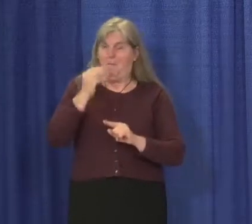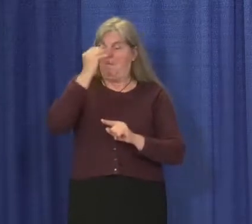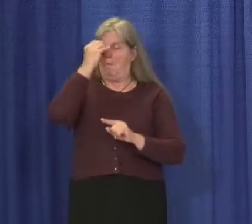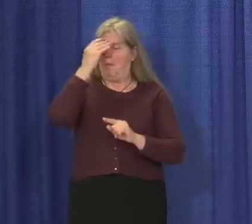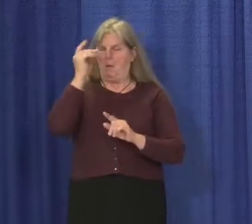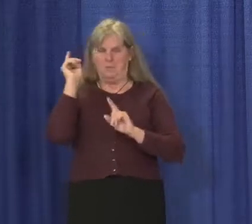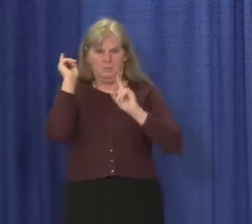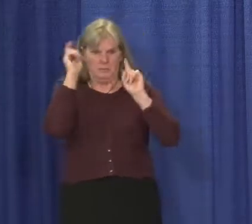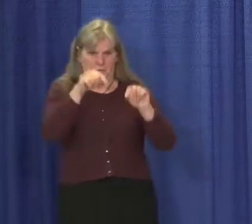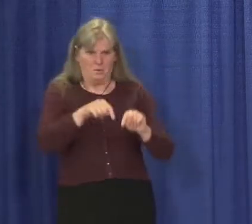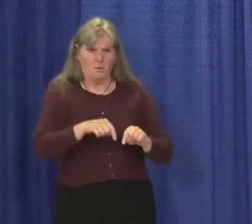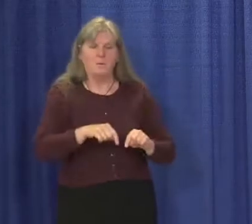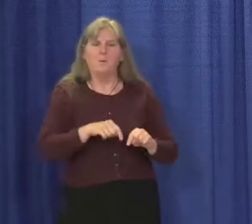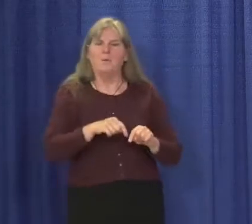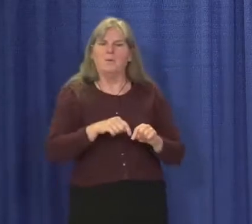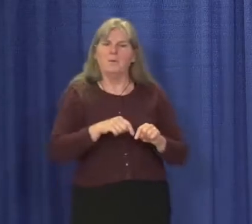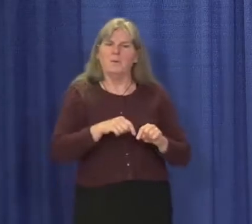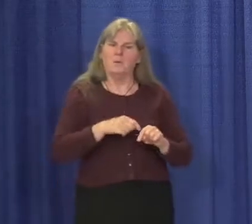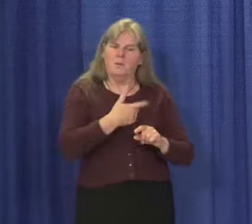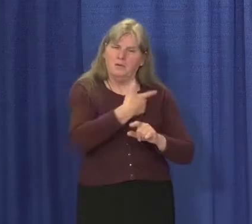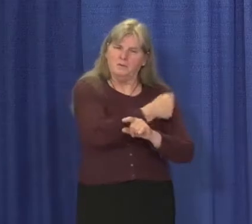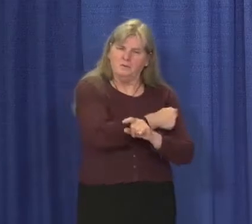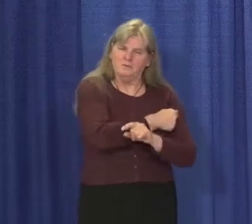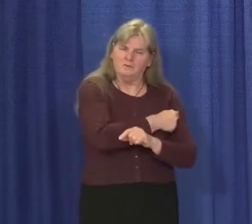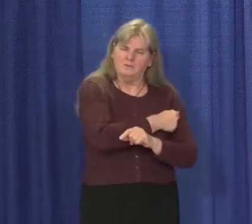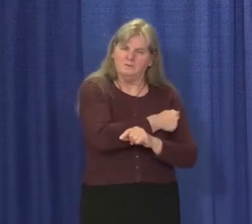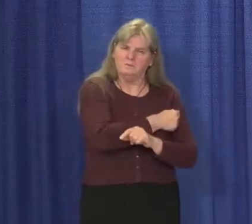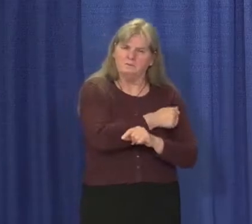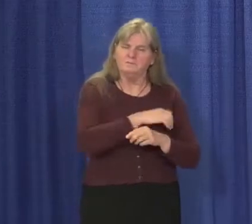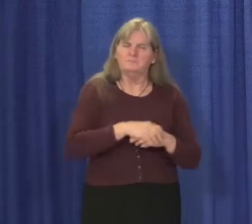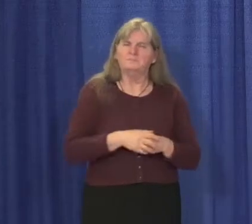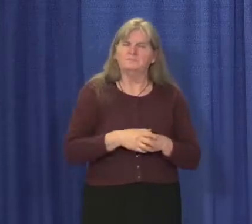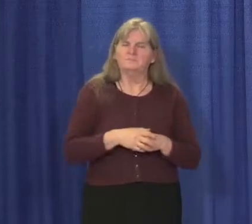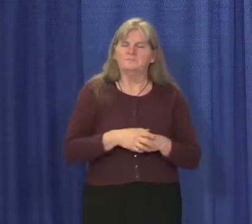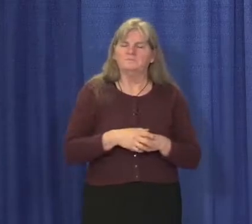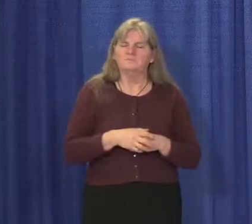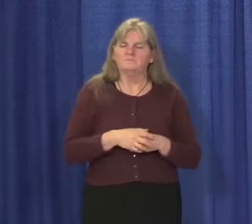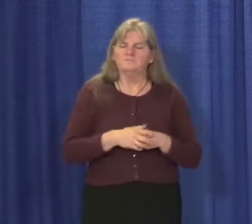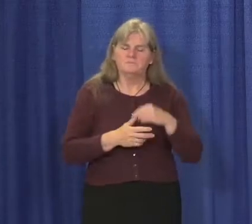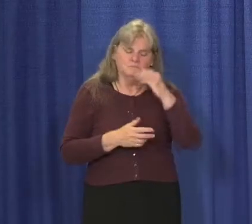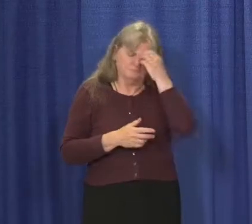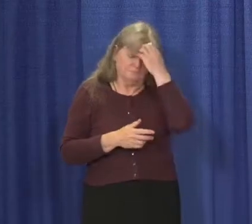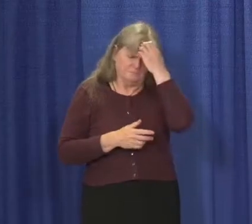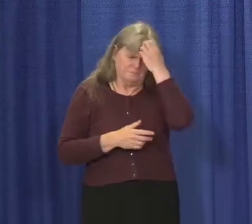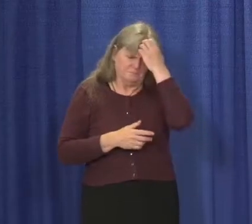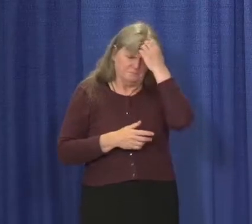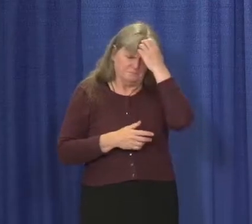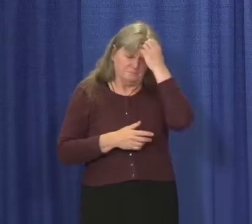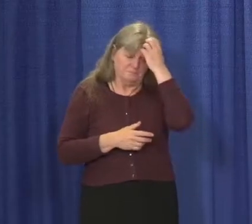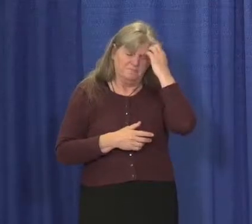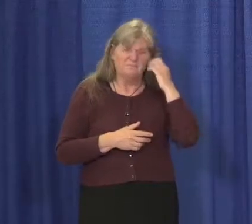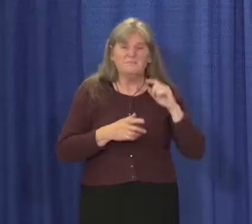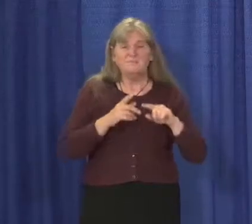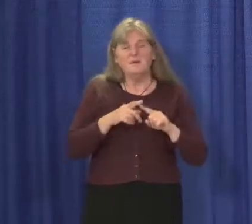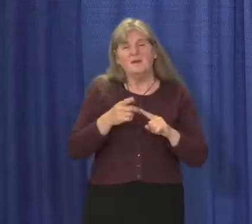additional incentive. But I do think it's time to look